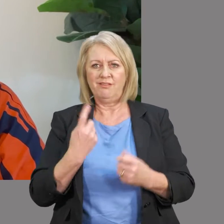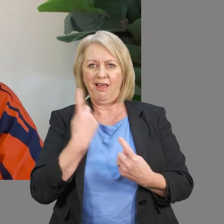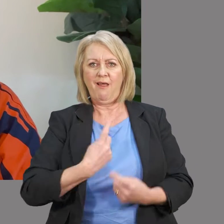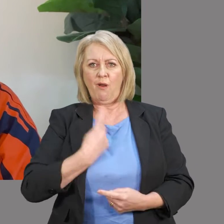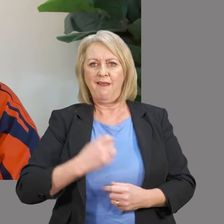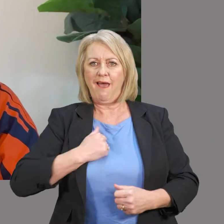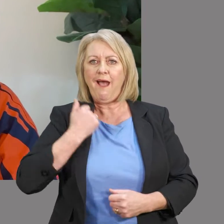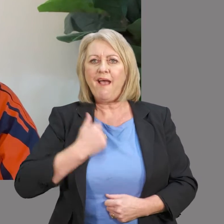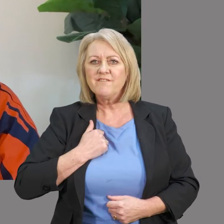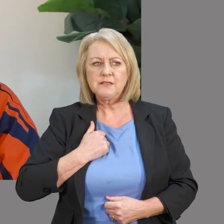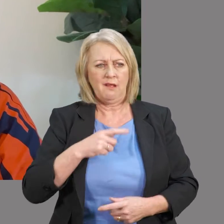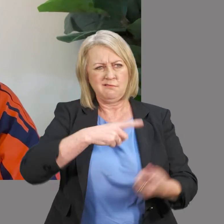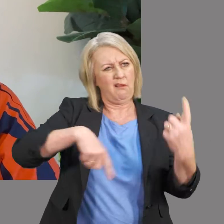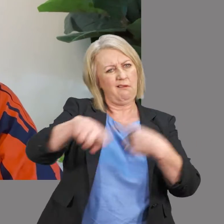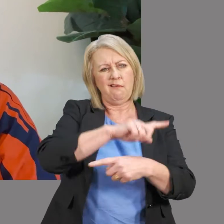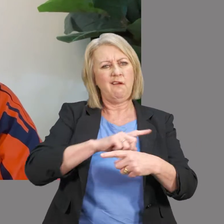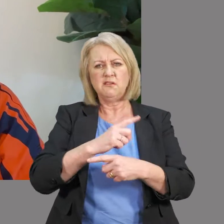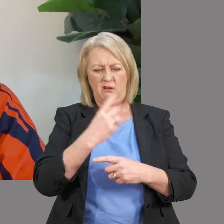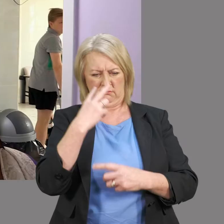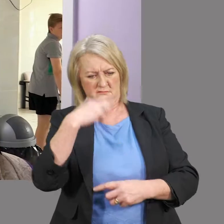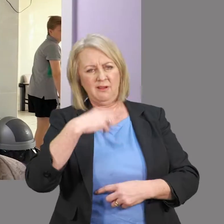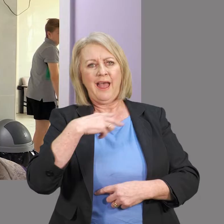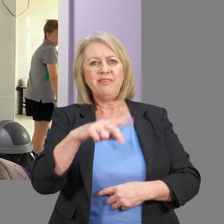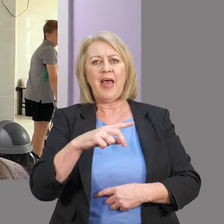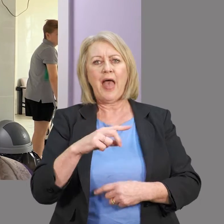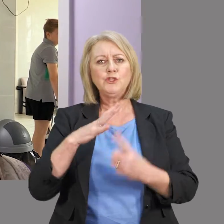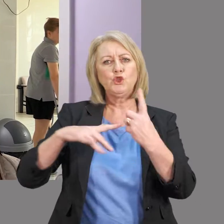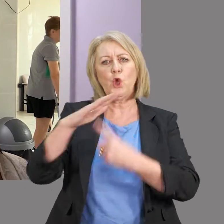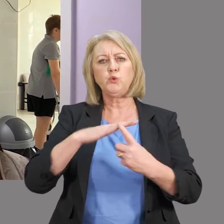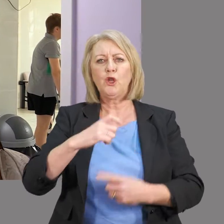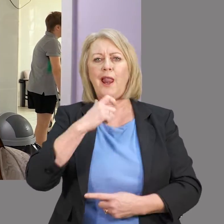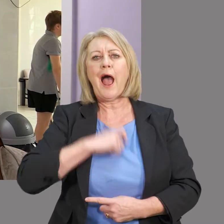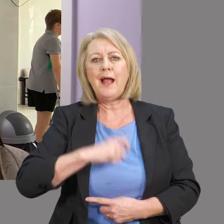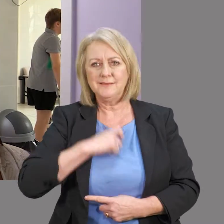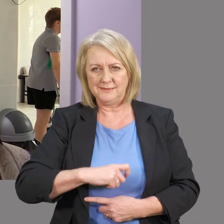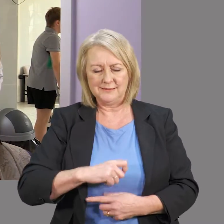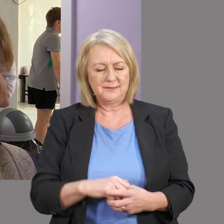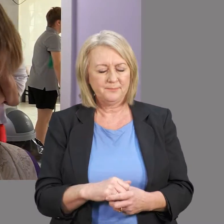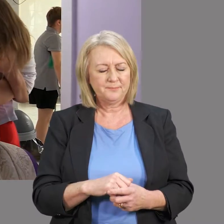rather than a sum of their social identities. Much has been accomplished by increasing access